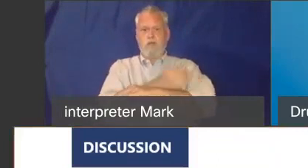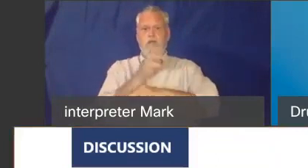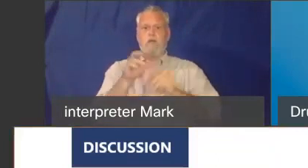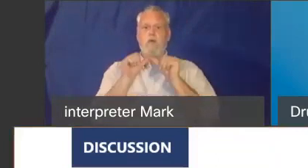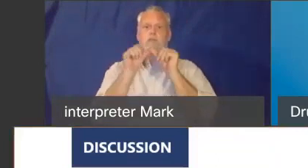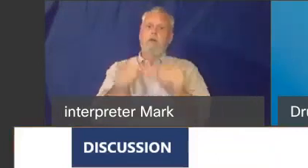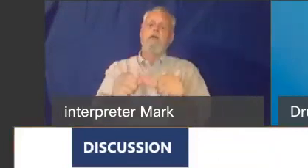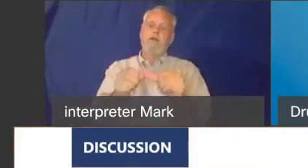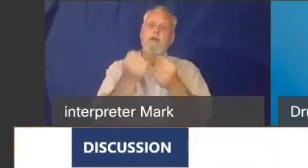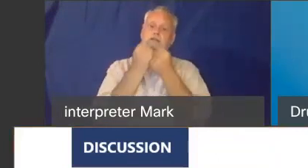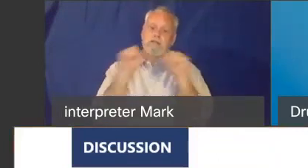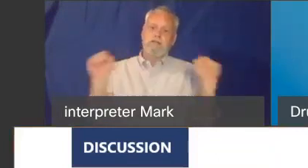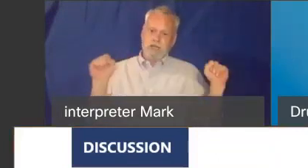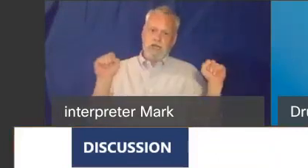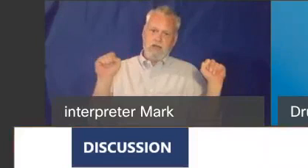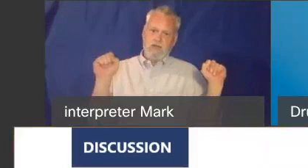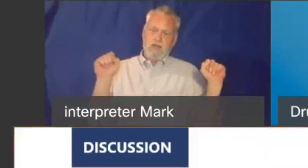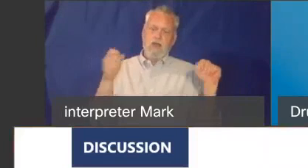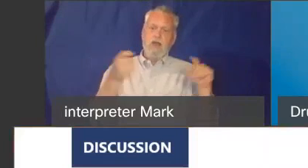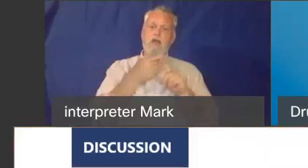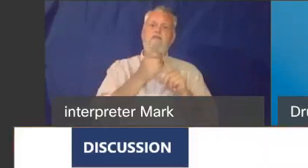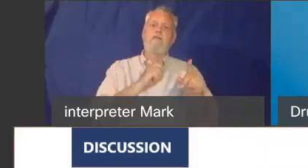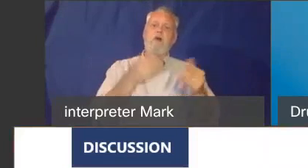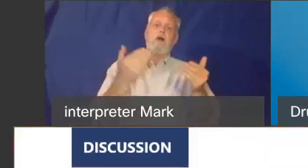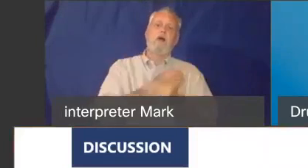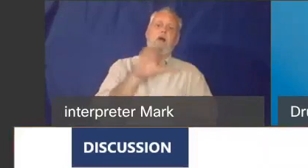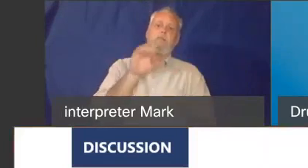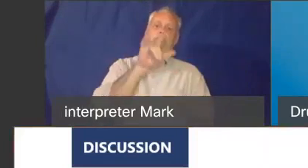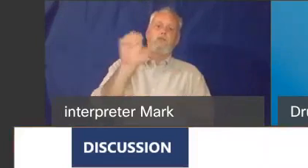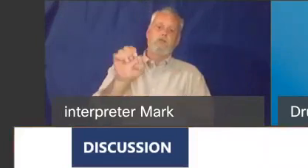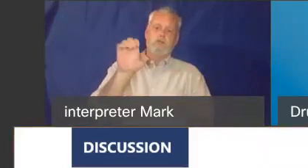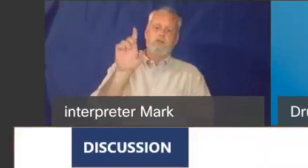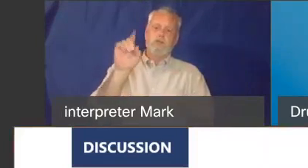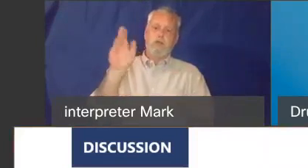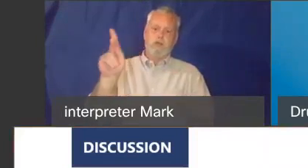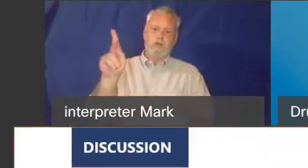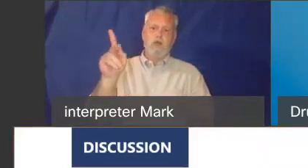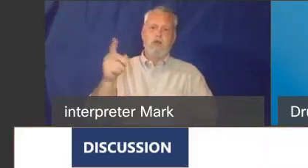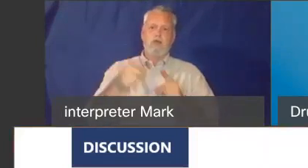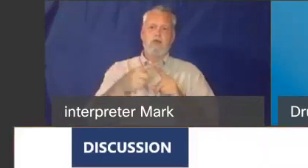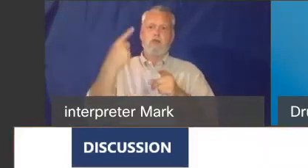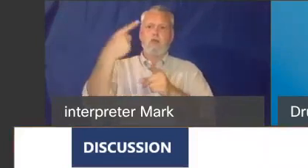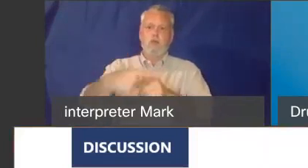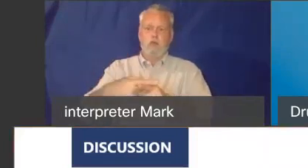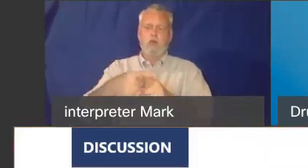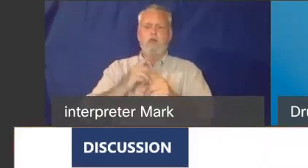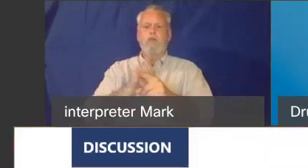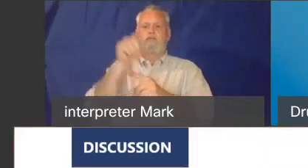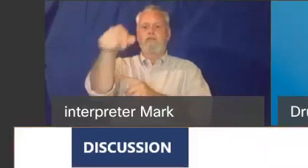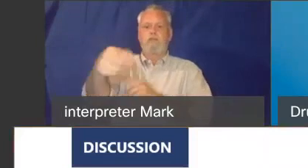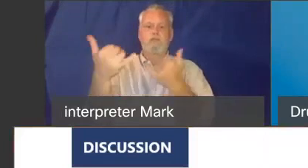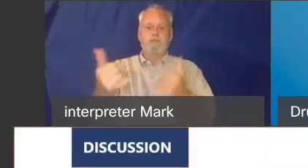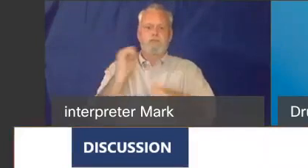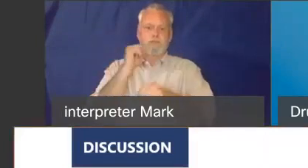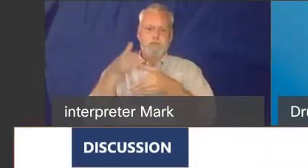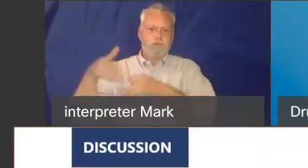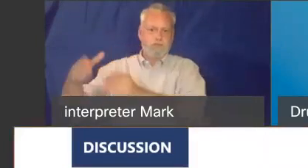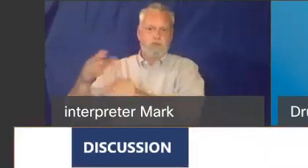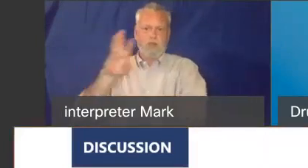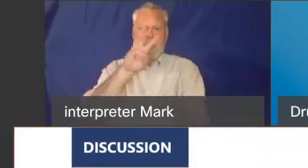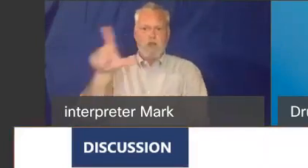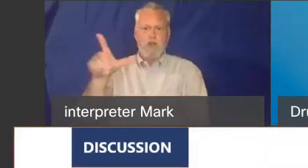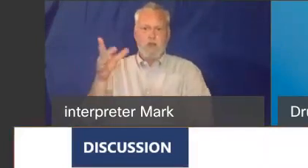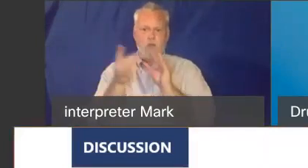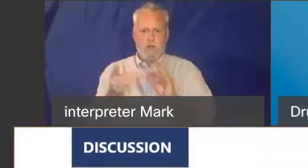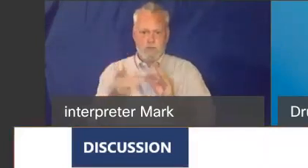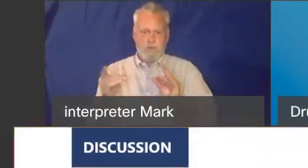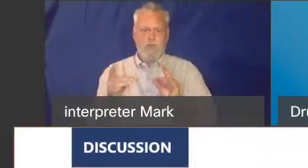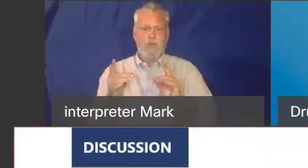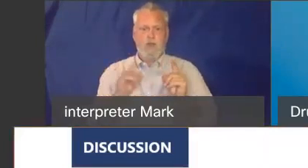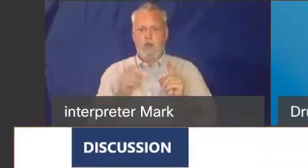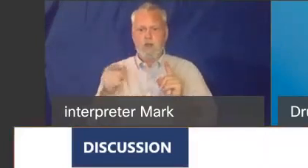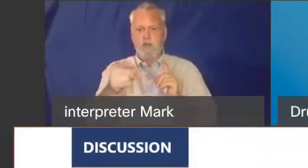Safety going from the new cycle track to the crosswalk across to the existing sidewalk that we'll mentioned that takes you down towards the water that is heavily used.